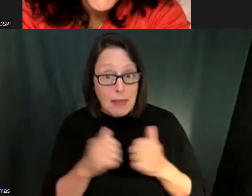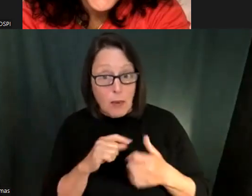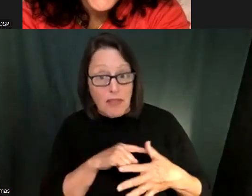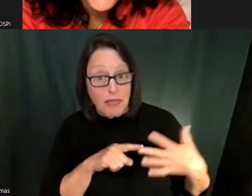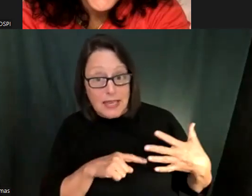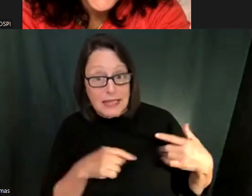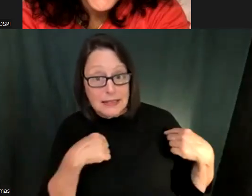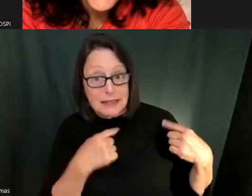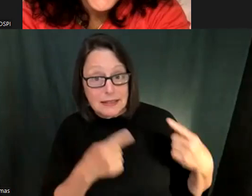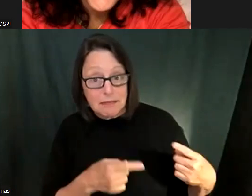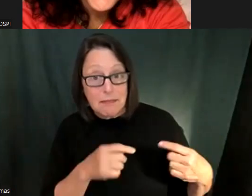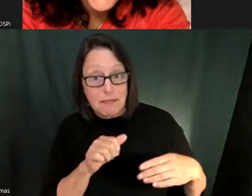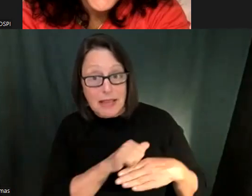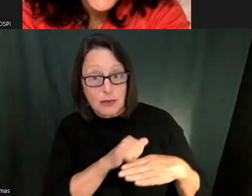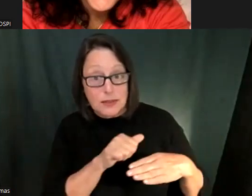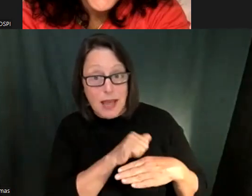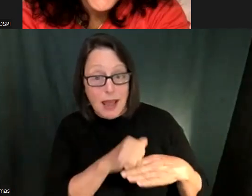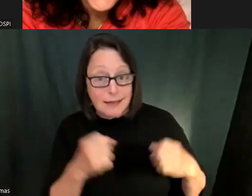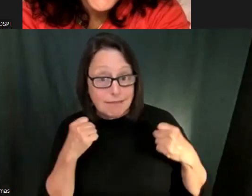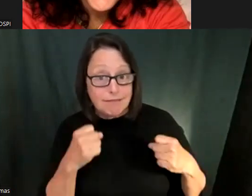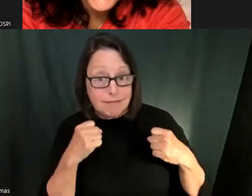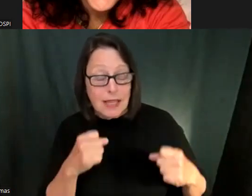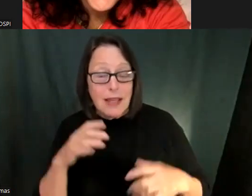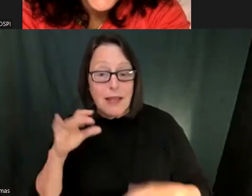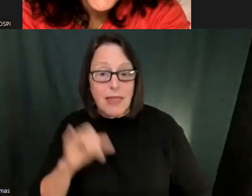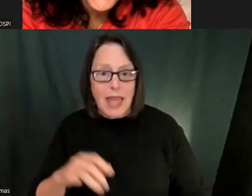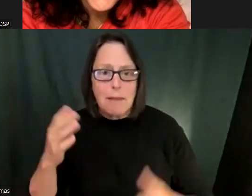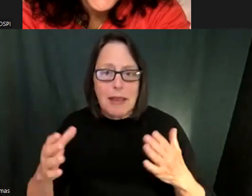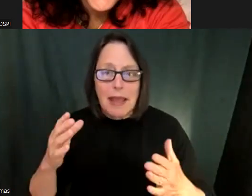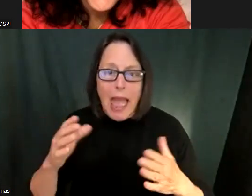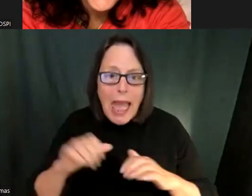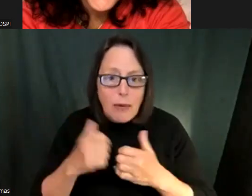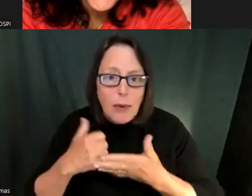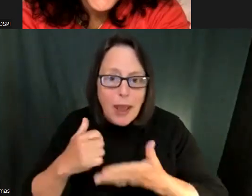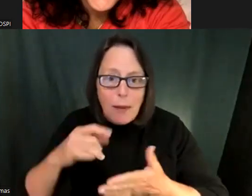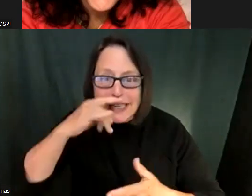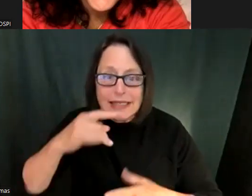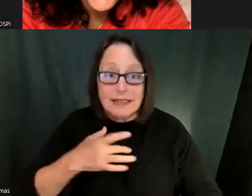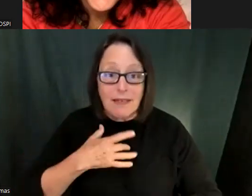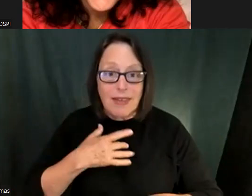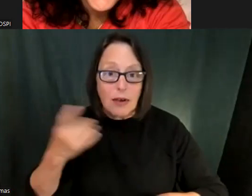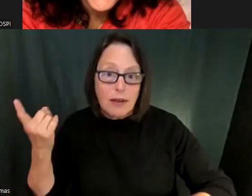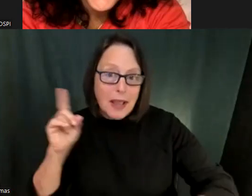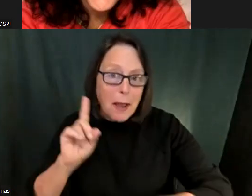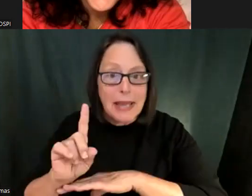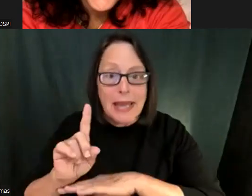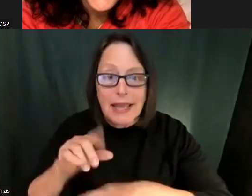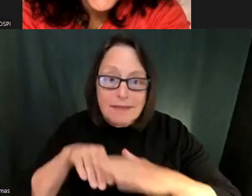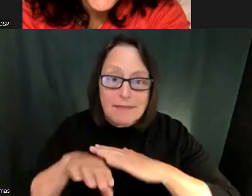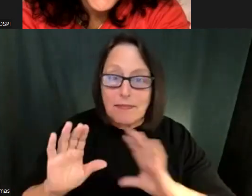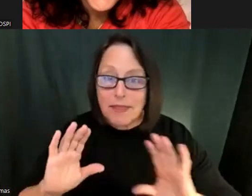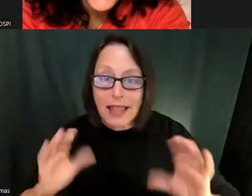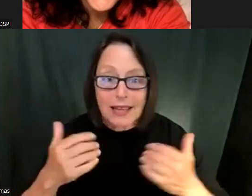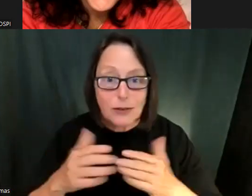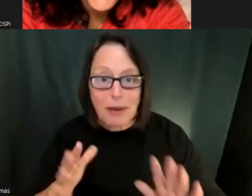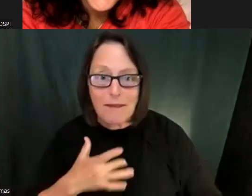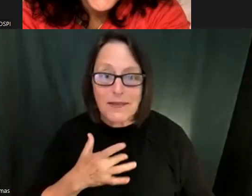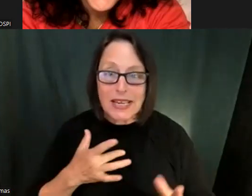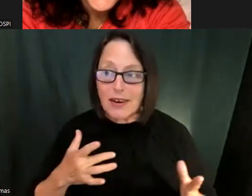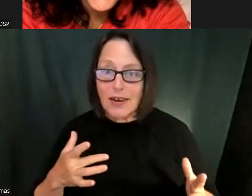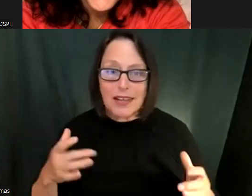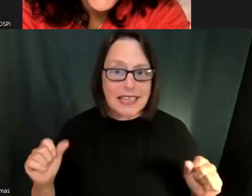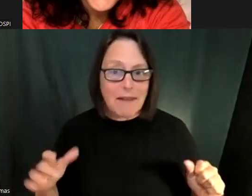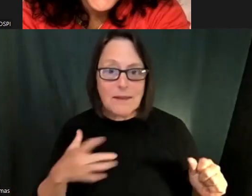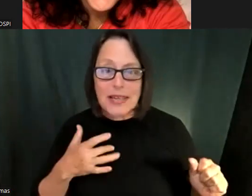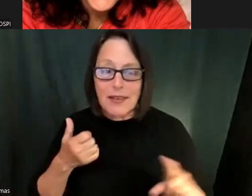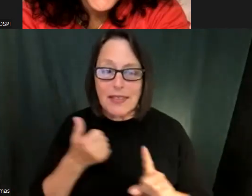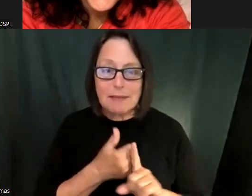How can that play a crucial role in behavior has been a big deal over the past couple of years and how do you build those strong relationships with your students?